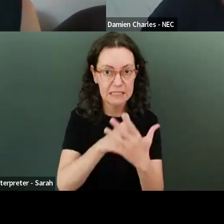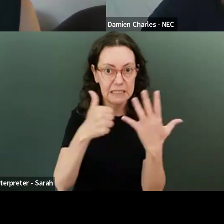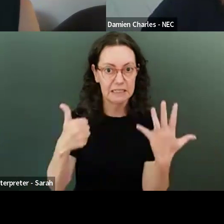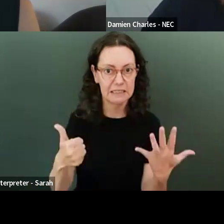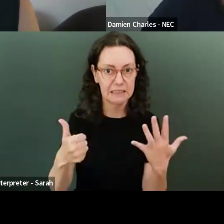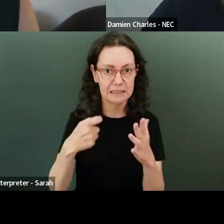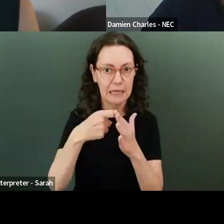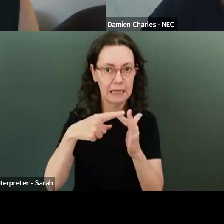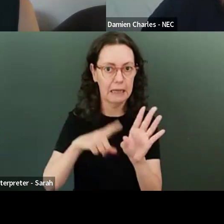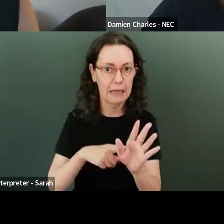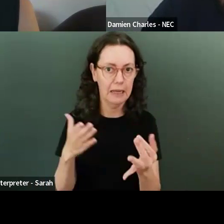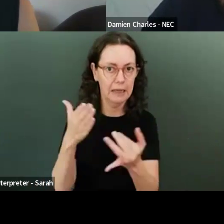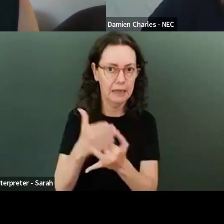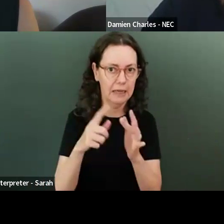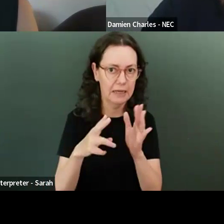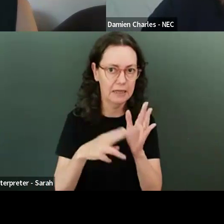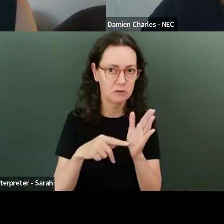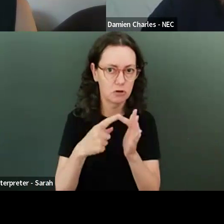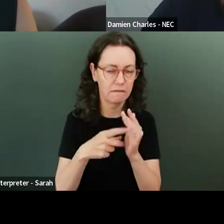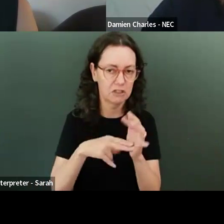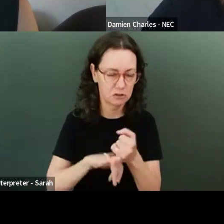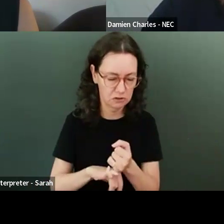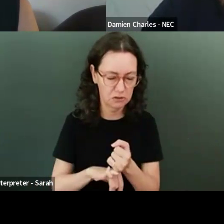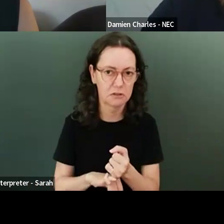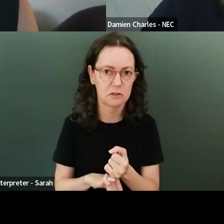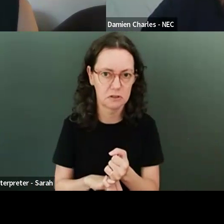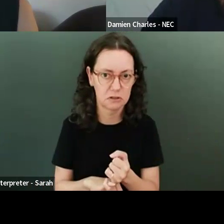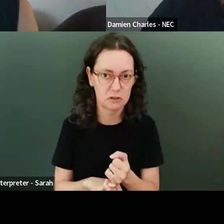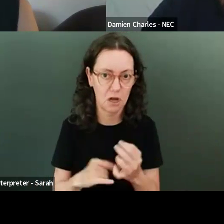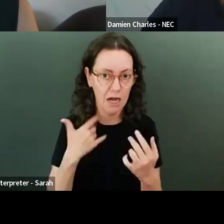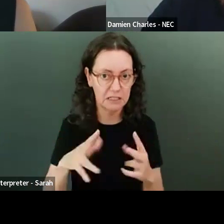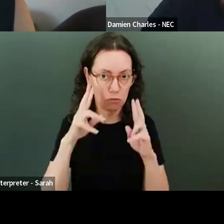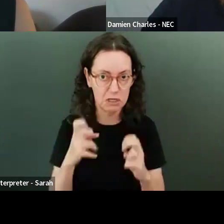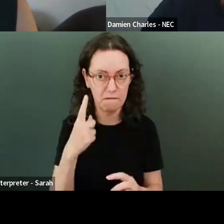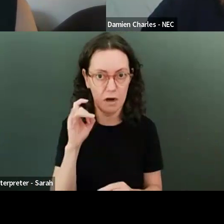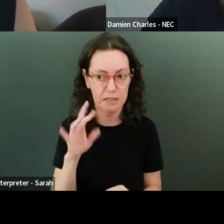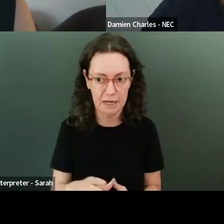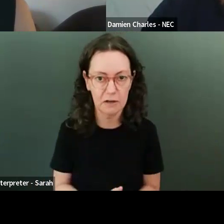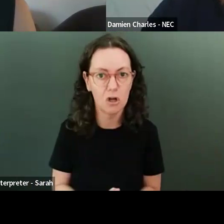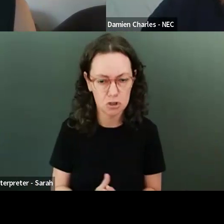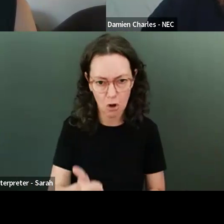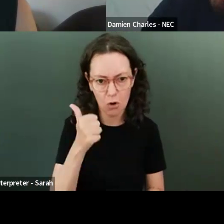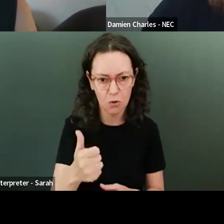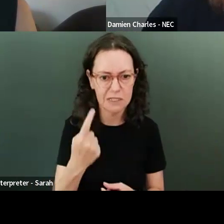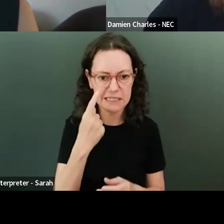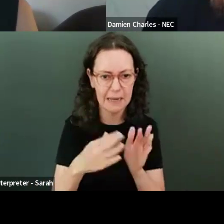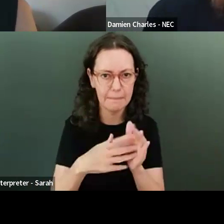key components that the research tells us and as it says great to hear